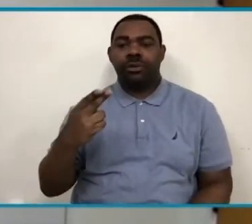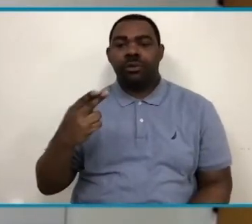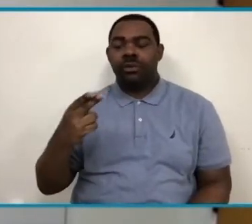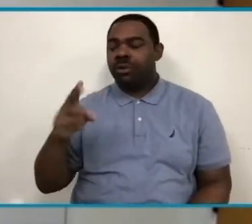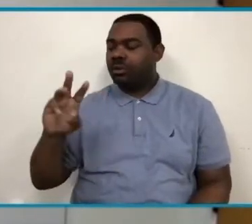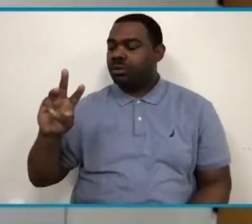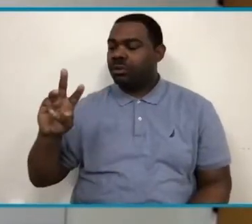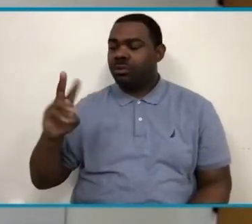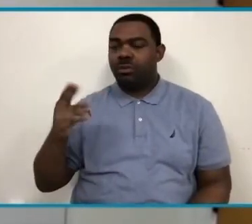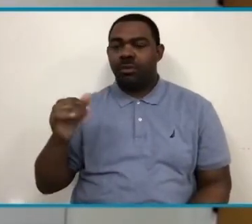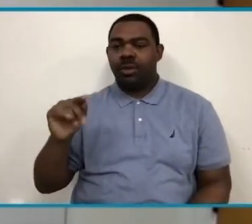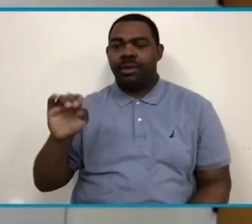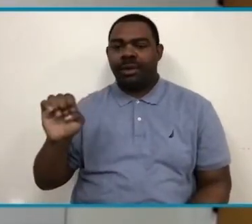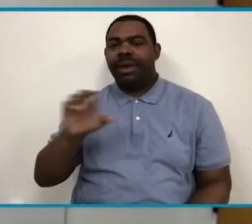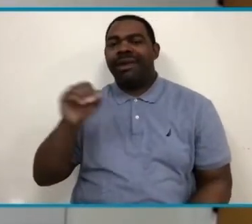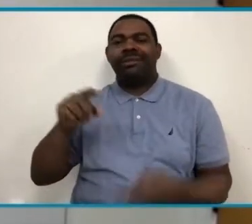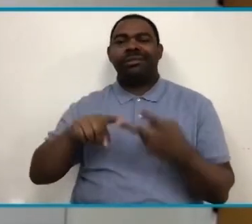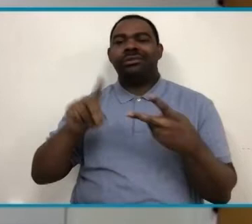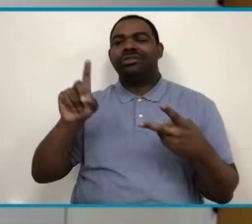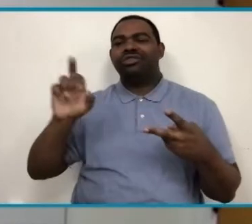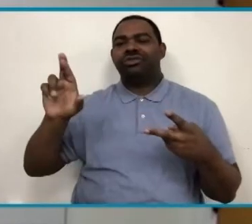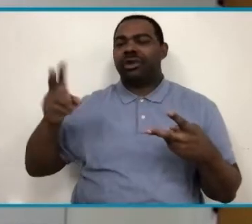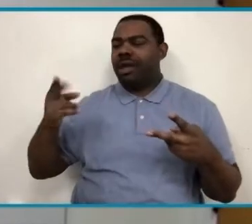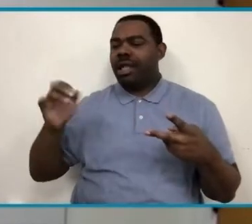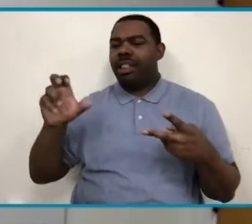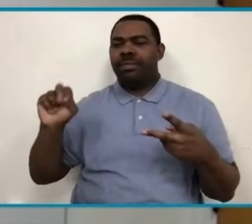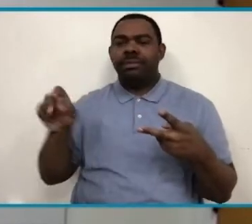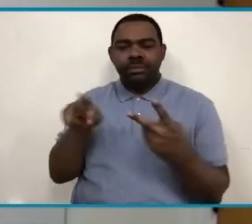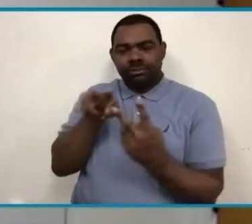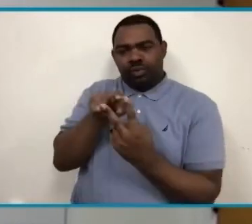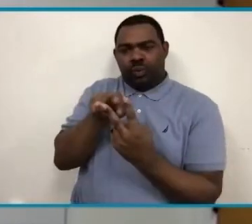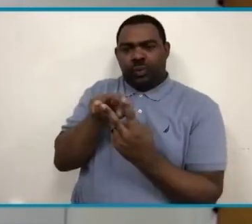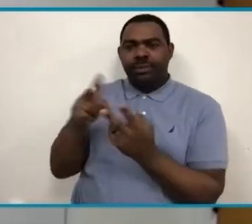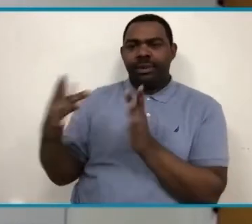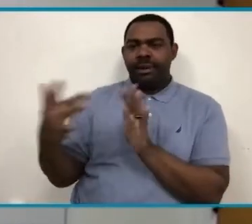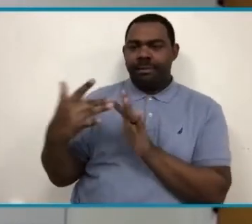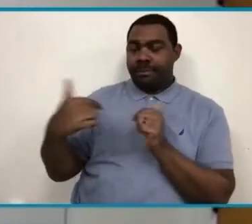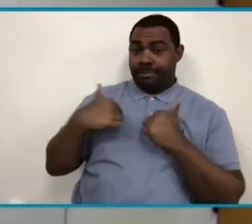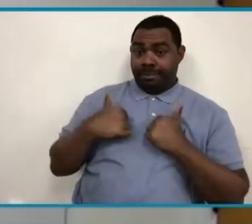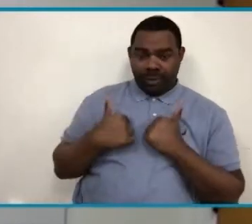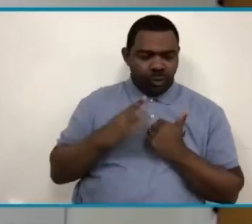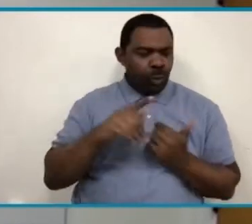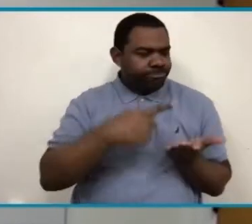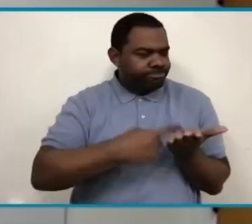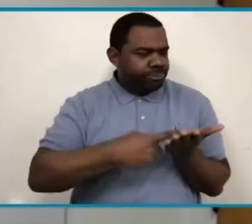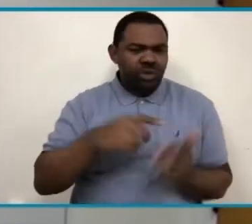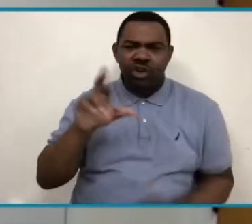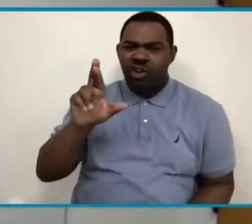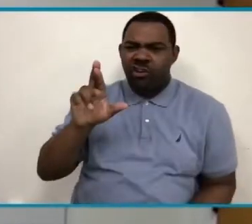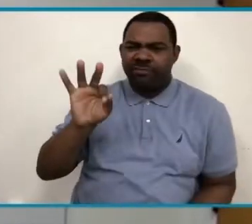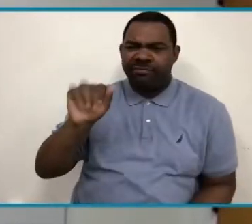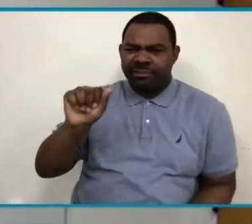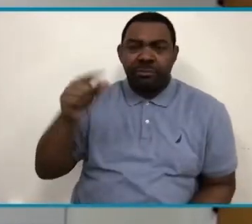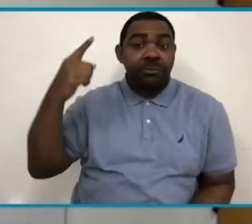Dr. Heilman contacted me to talk about this RFA for Creative Forces and